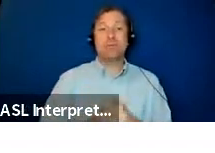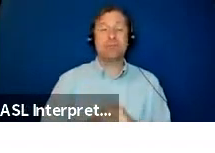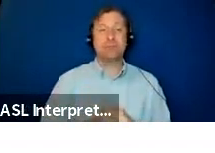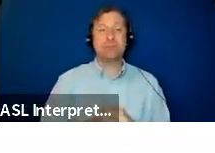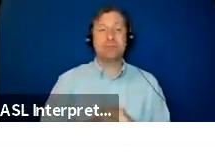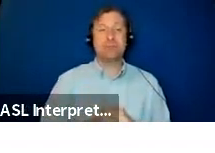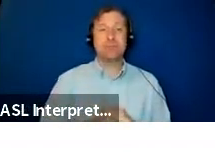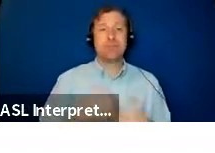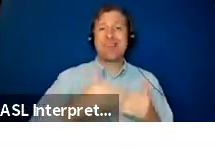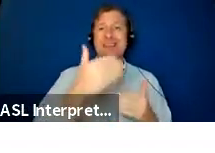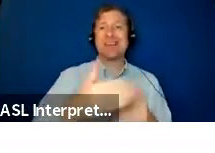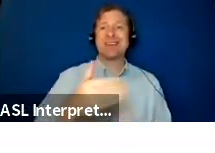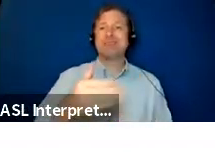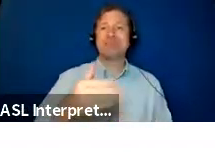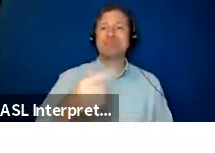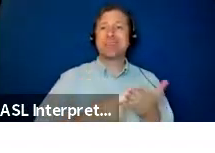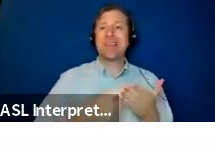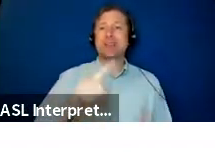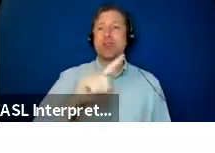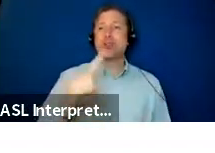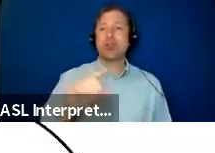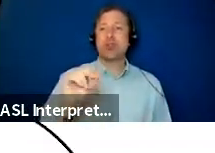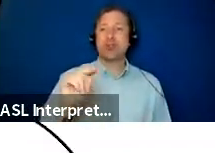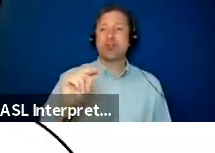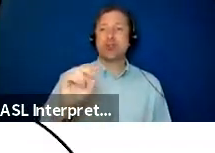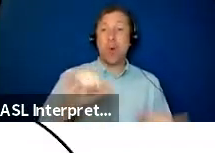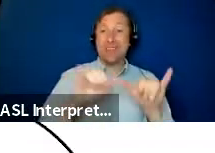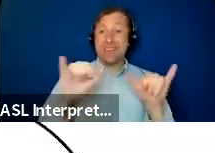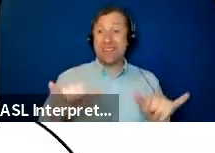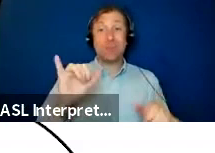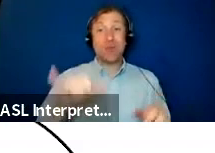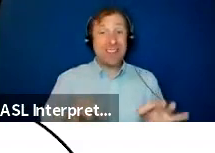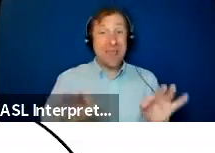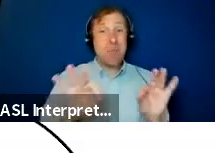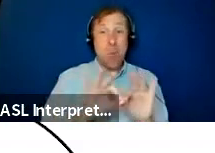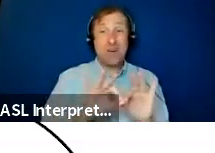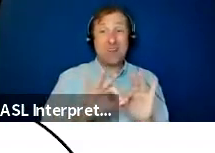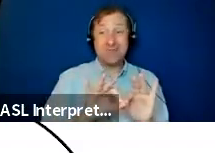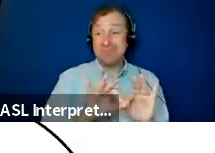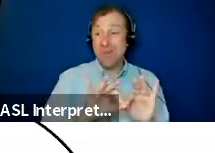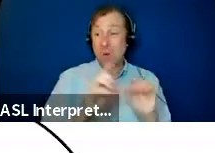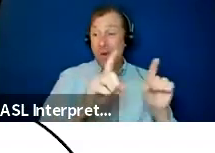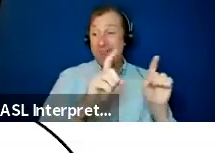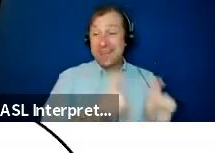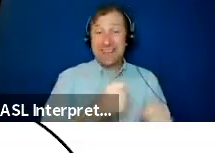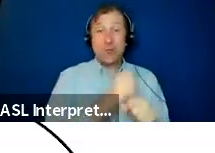Now let's talk about the zone system, because this is a crucial element and works in conjunction with testing in order to make the work environment